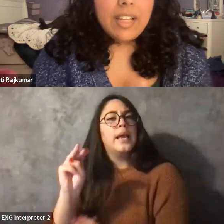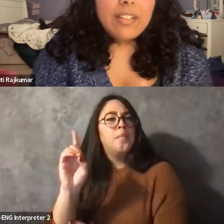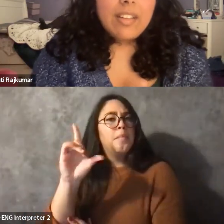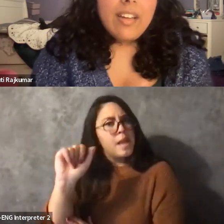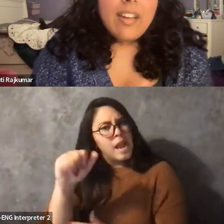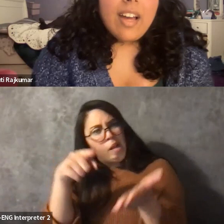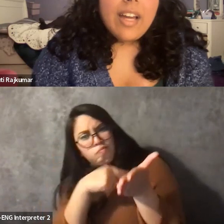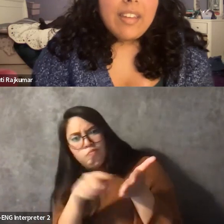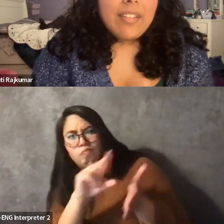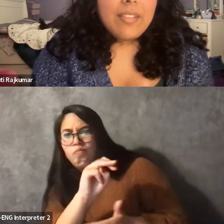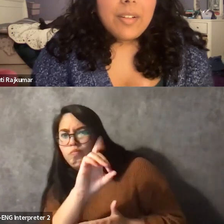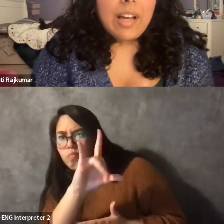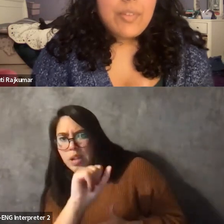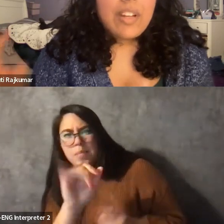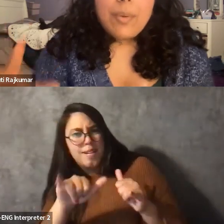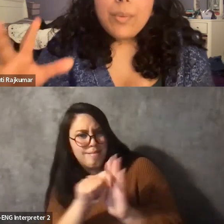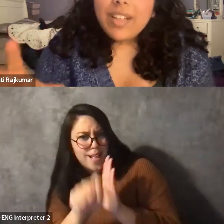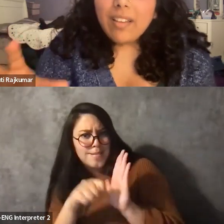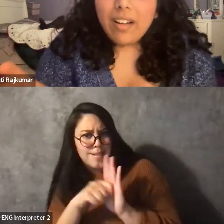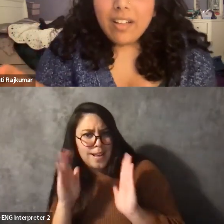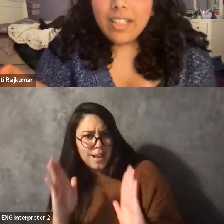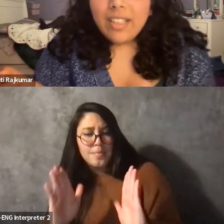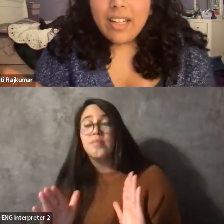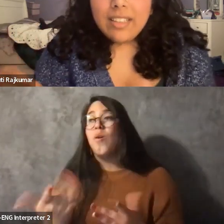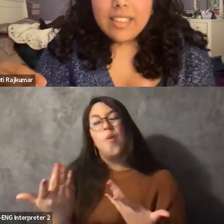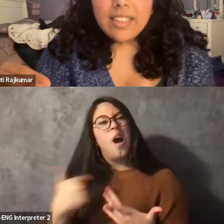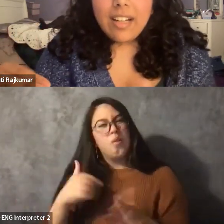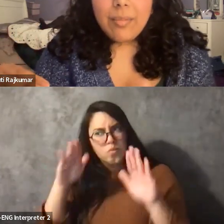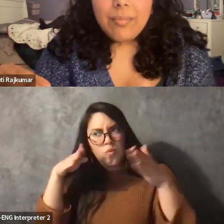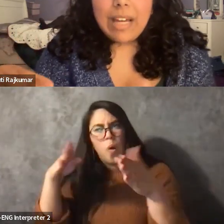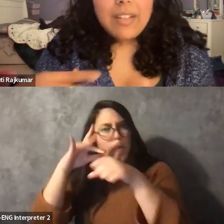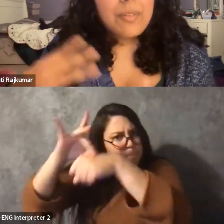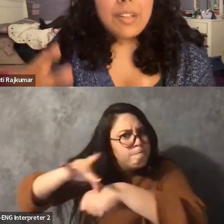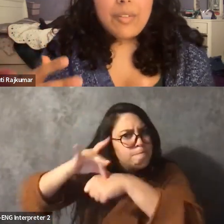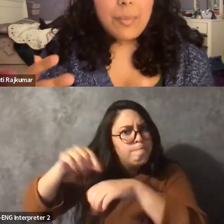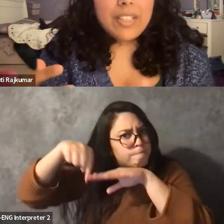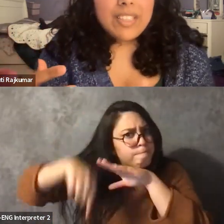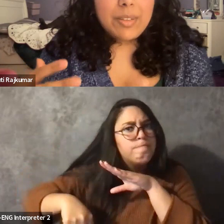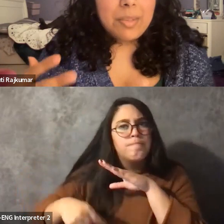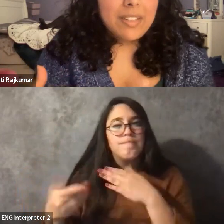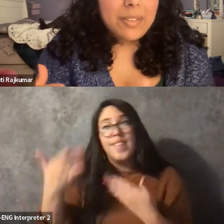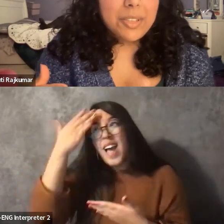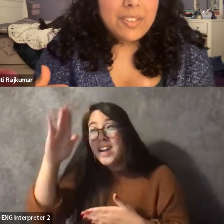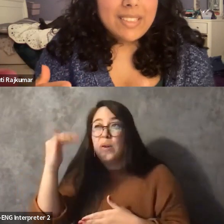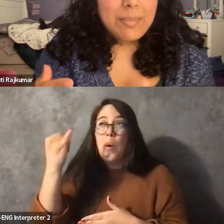and I was kind of focusing a lot on it, and I didn't really know if I wanted to go into political journalism.